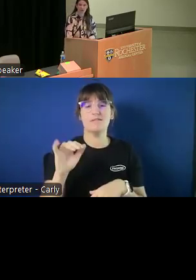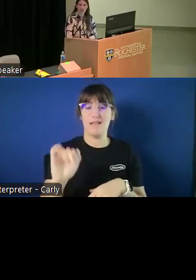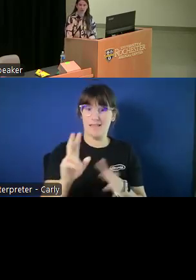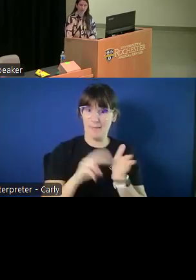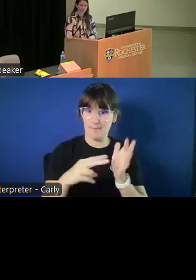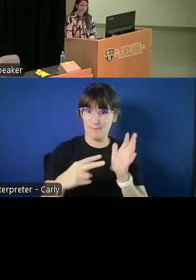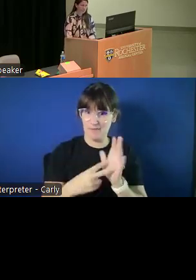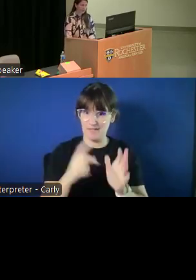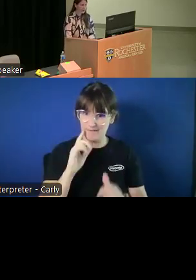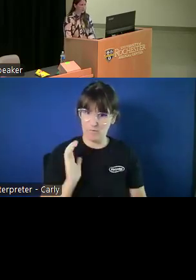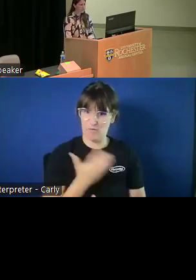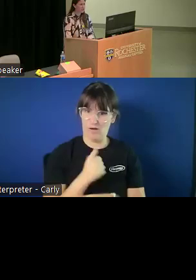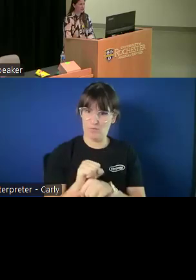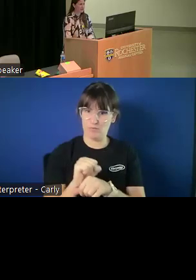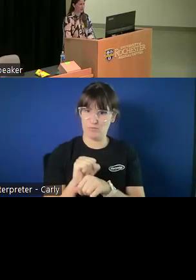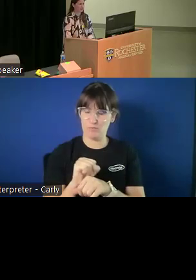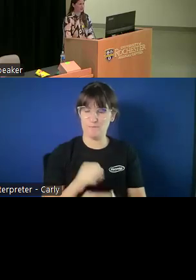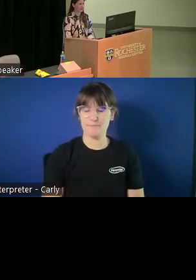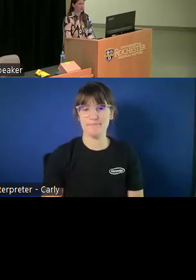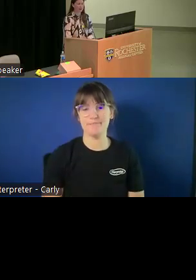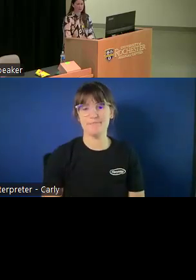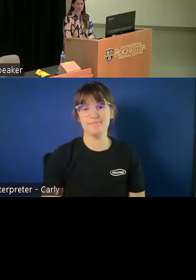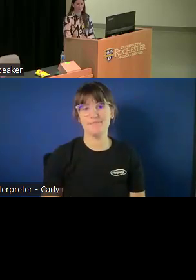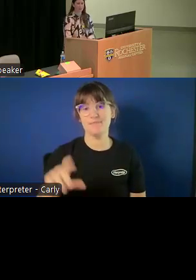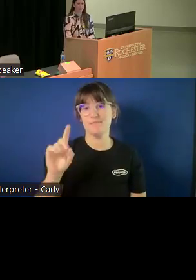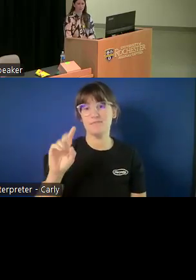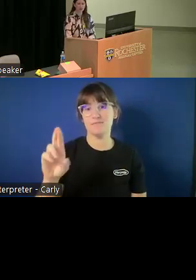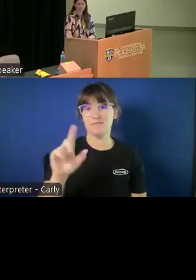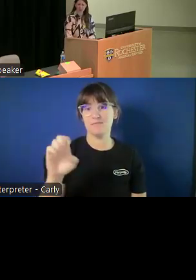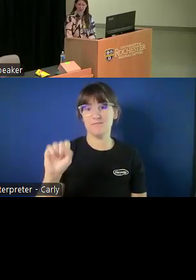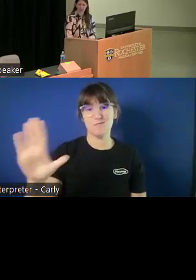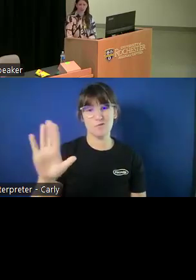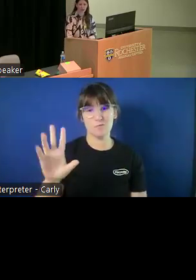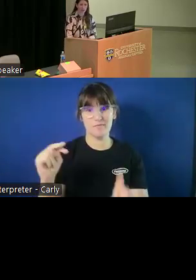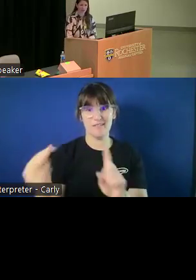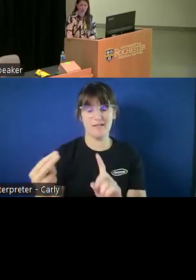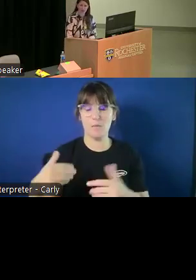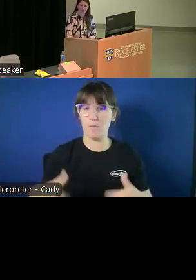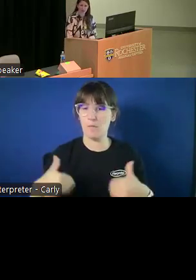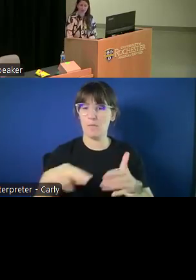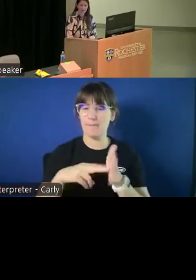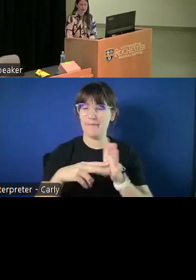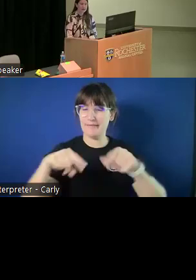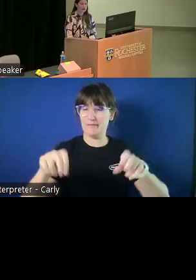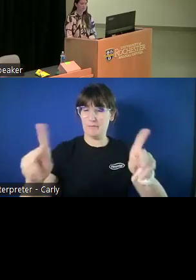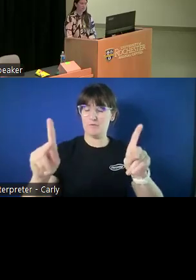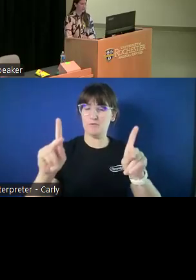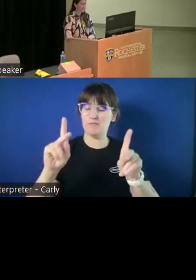we do and I appreciate Dr lee's perspective of this really being a time for opportunity um and